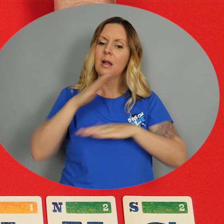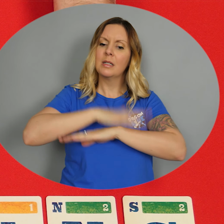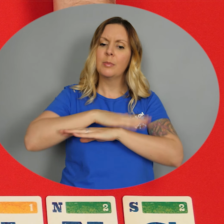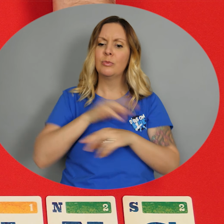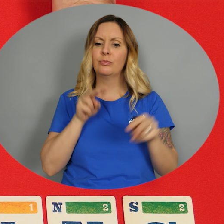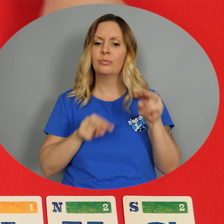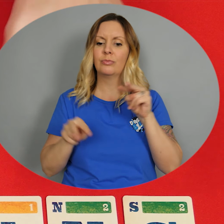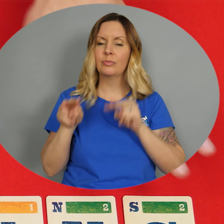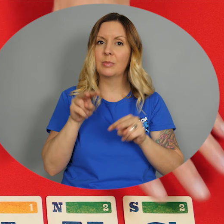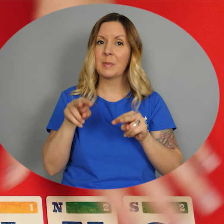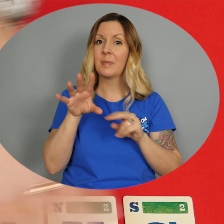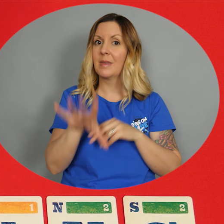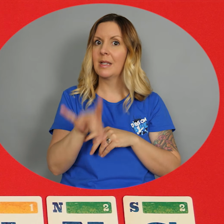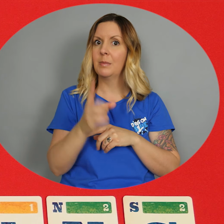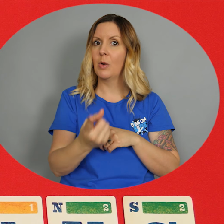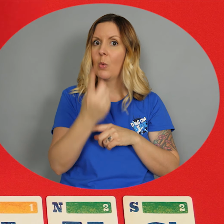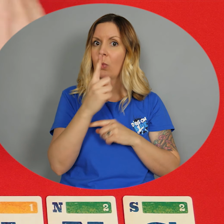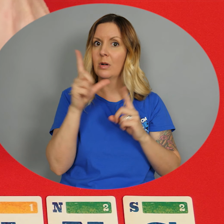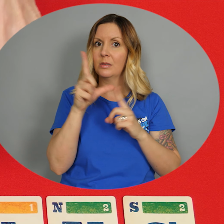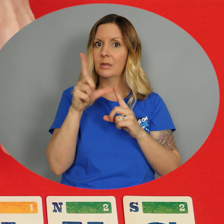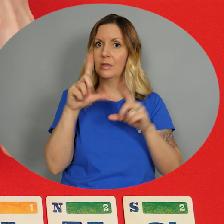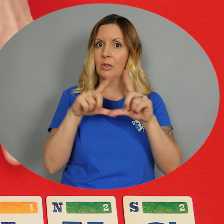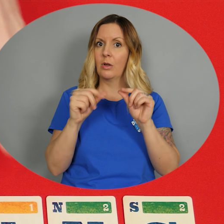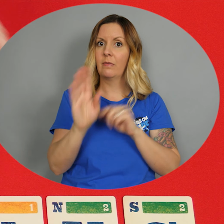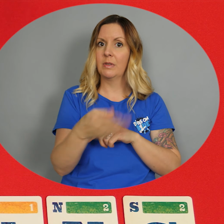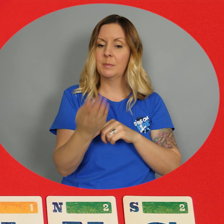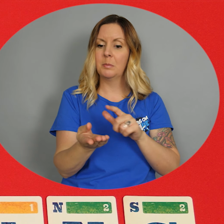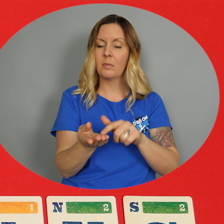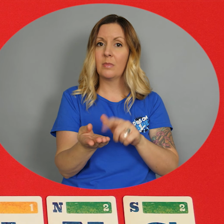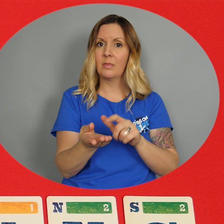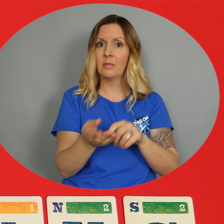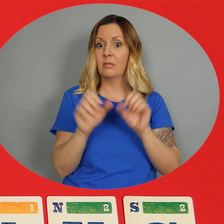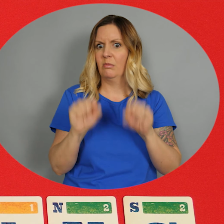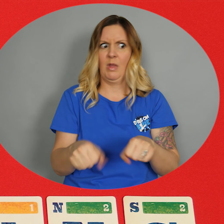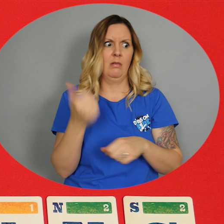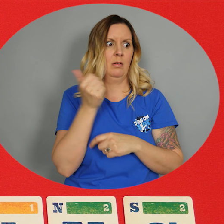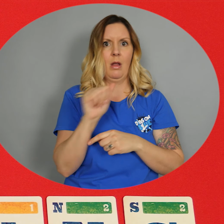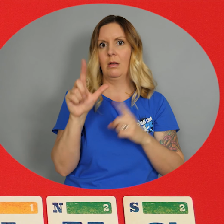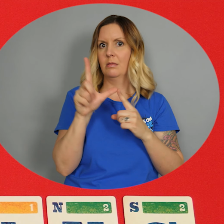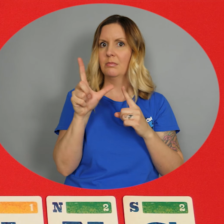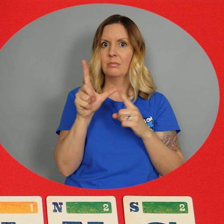picks any 1 letter card to take from those that are face up on the table. This includes